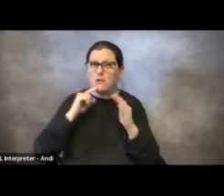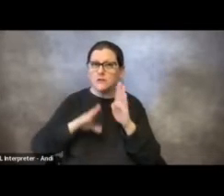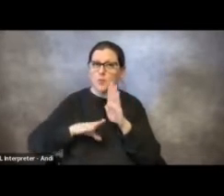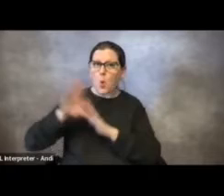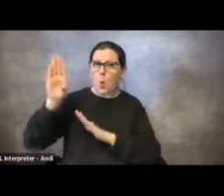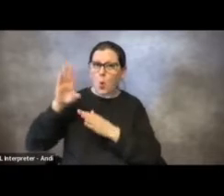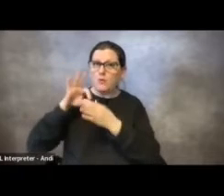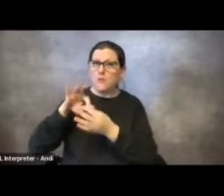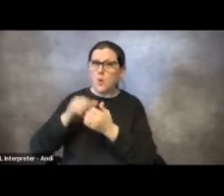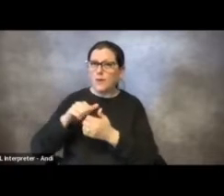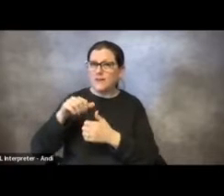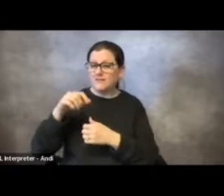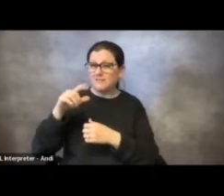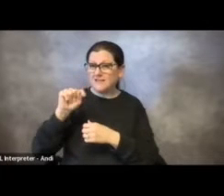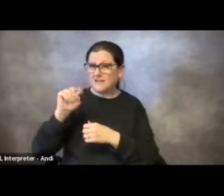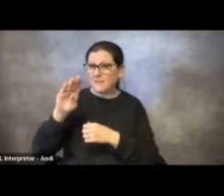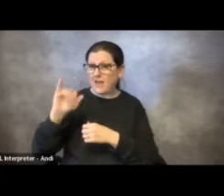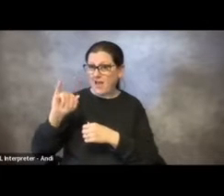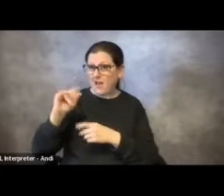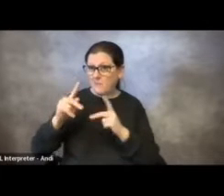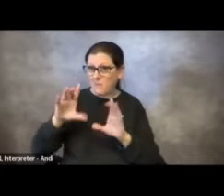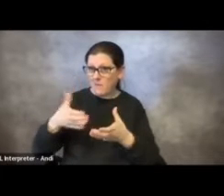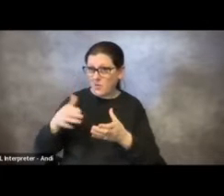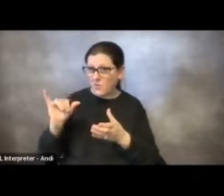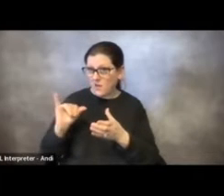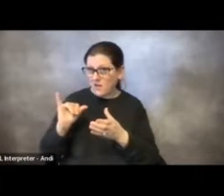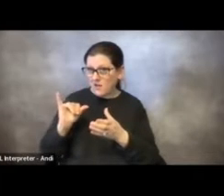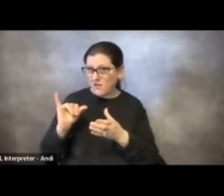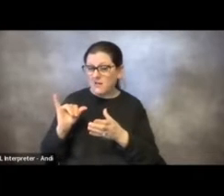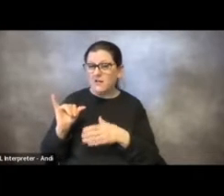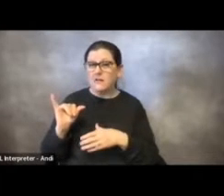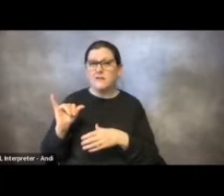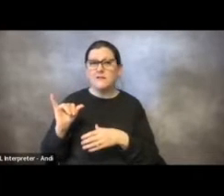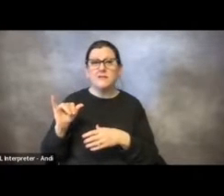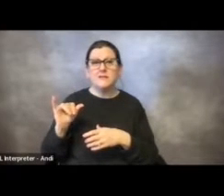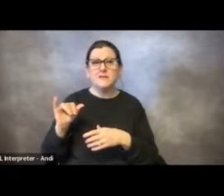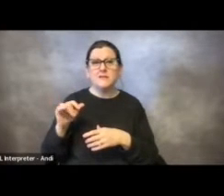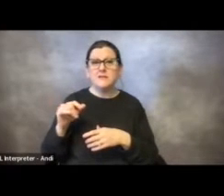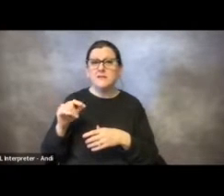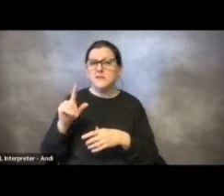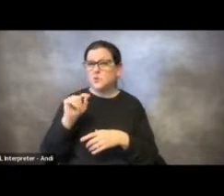population as well. And in just in 2016, as well as data from